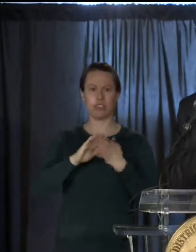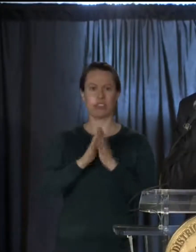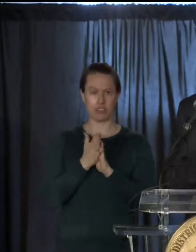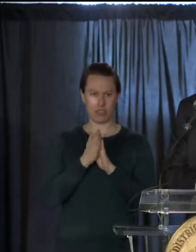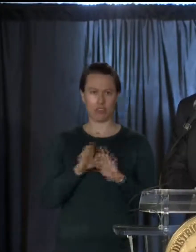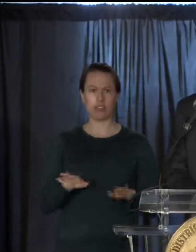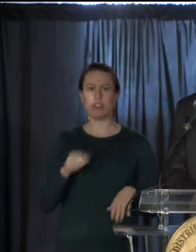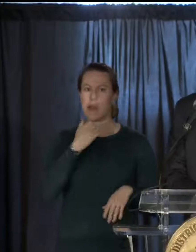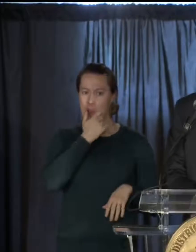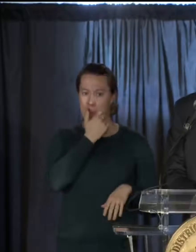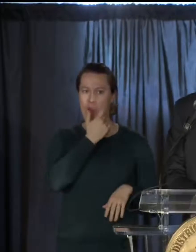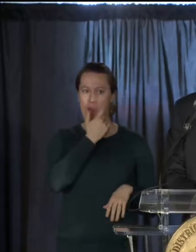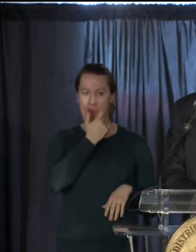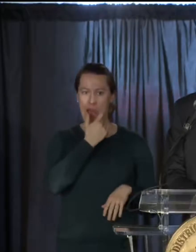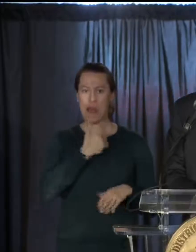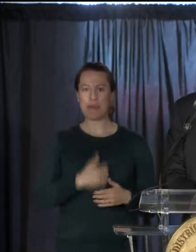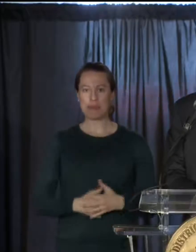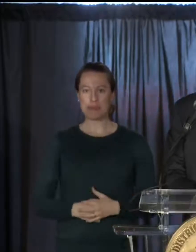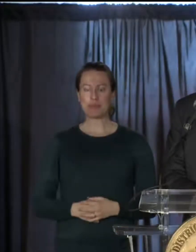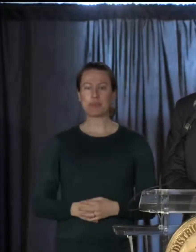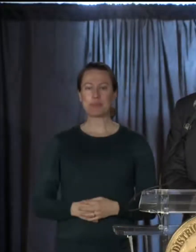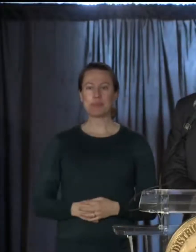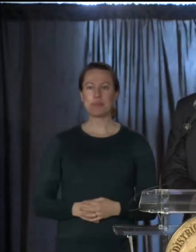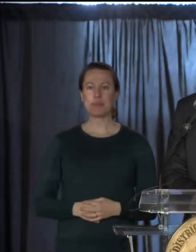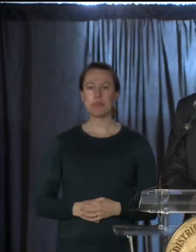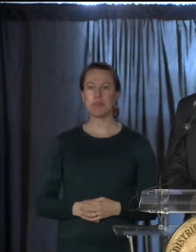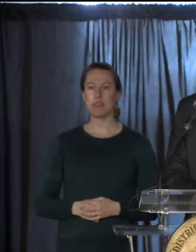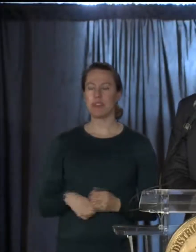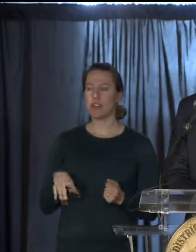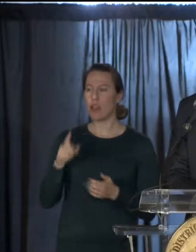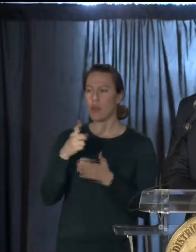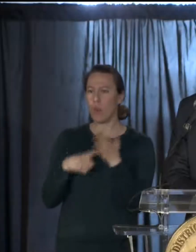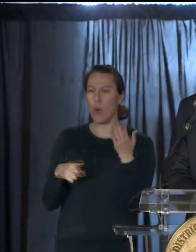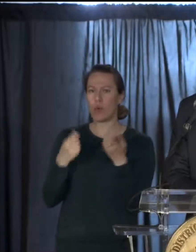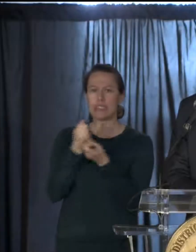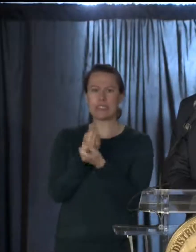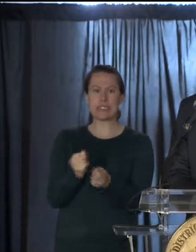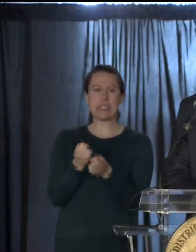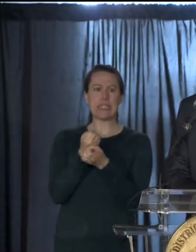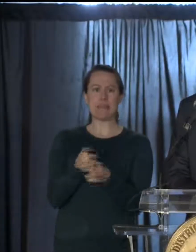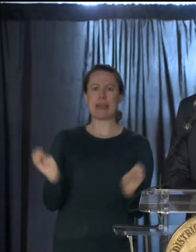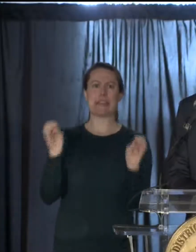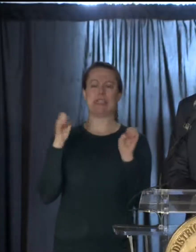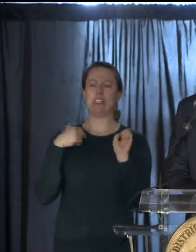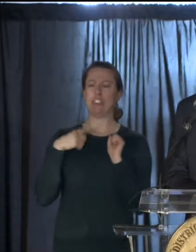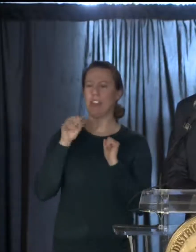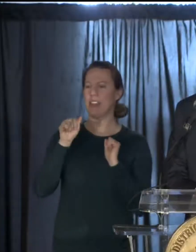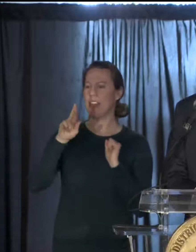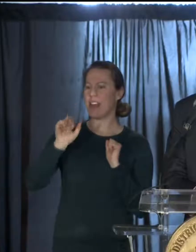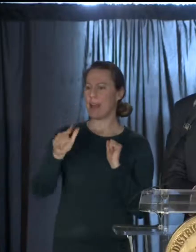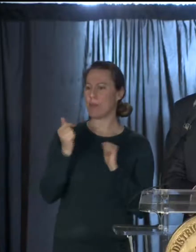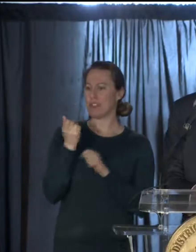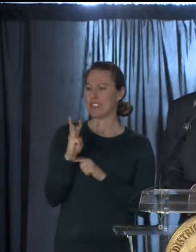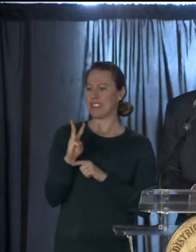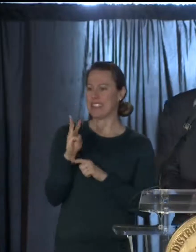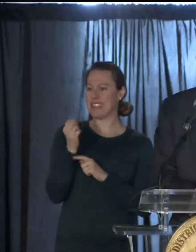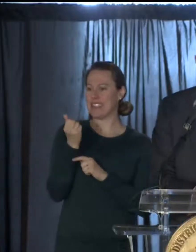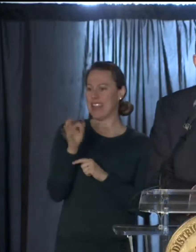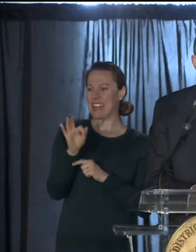AND WHAT WAS THE EMANCIPATION ON APRIL 16TH, 1862? IT WAS ABOUT CITIZENSHIP.